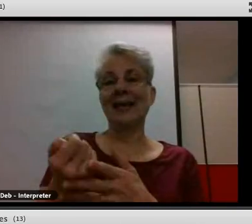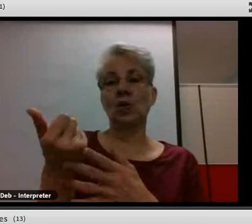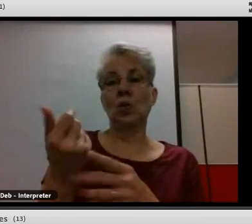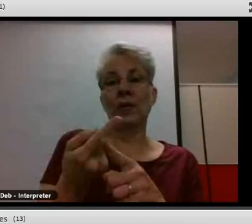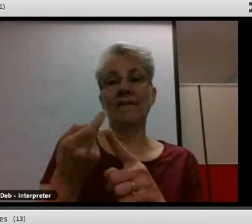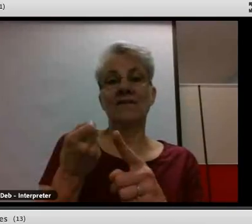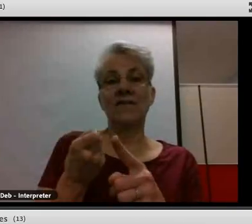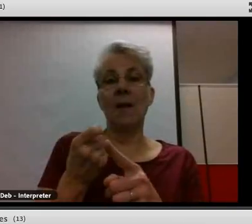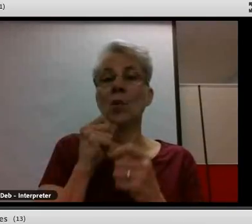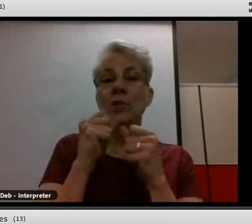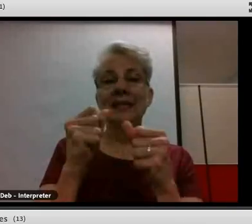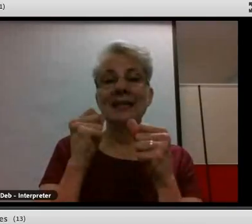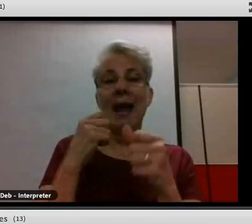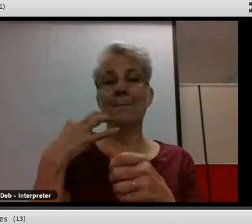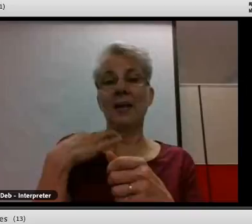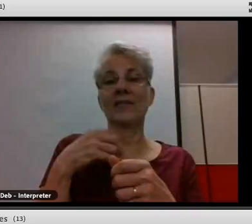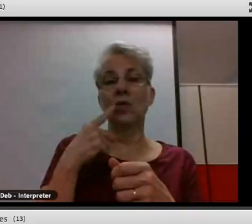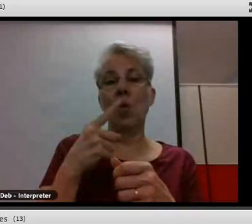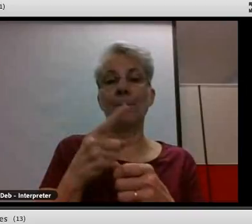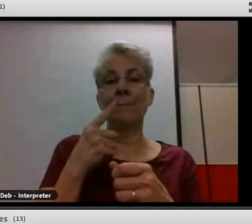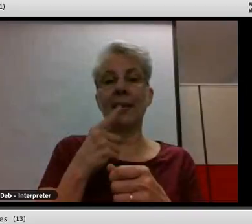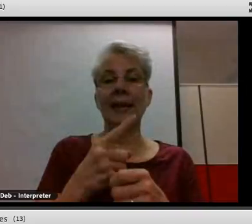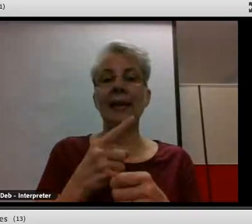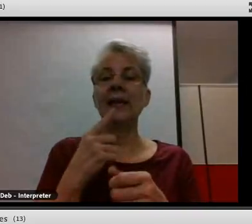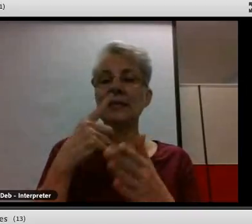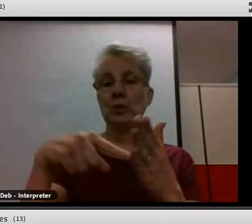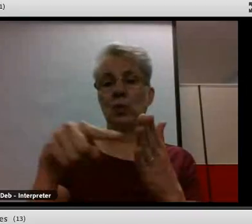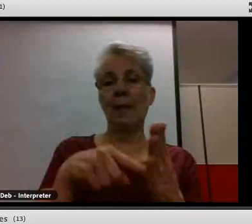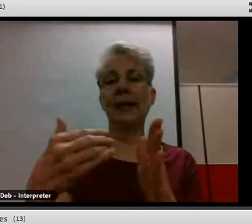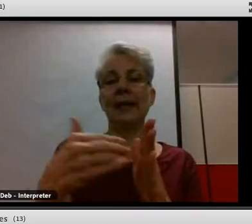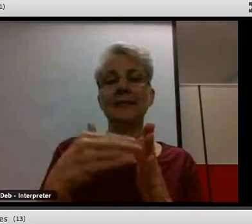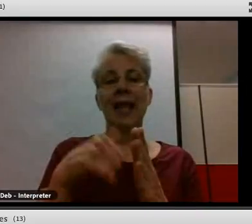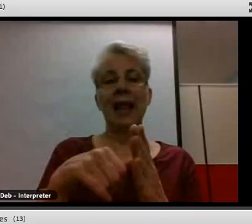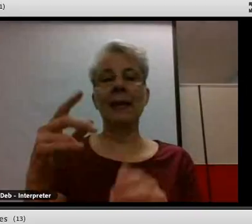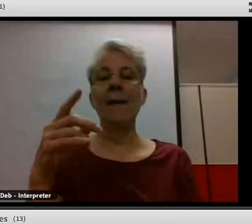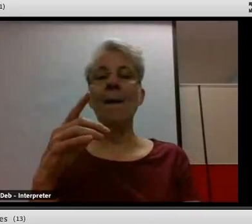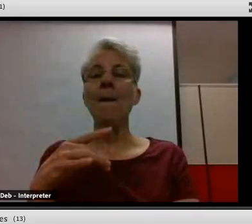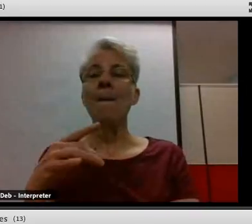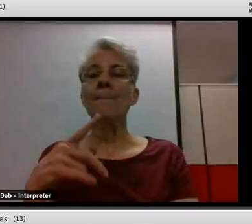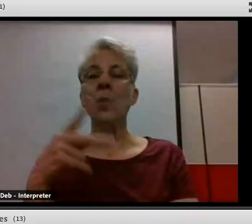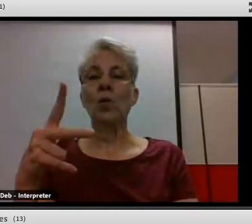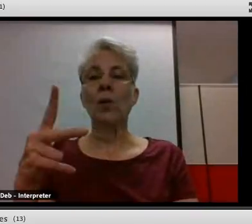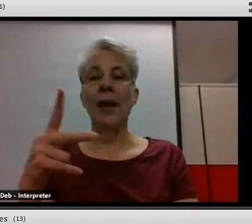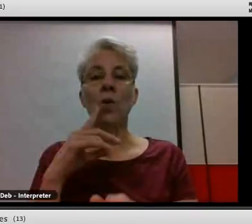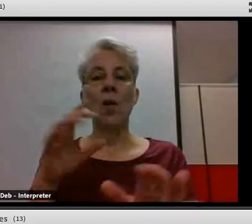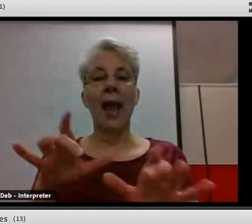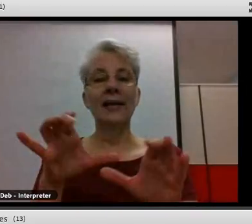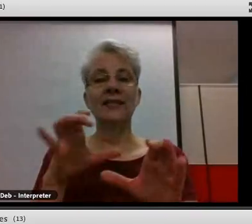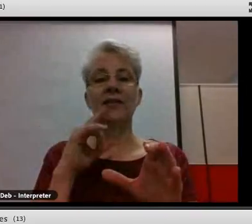video descriptions; and of course, the high-tech, which is more of what we're headed towards these days,